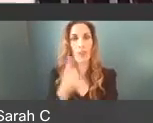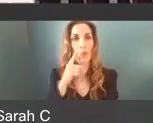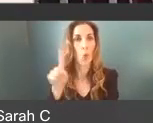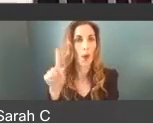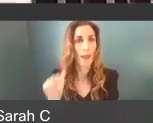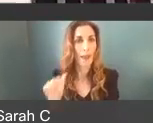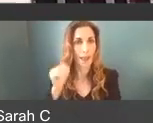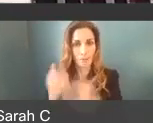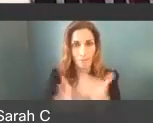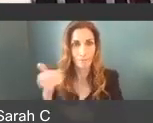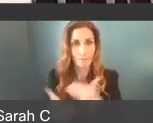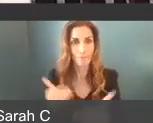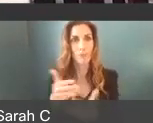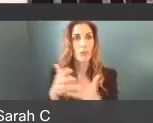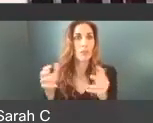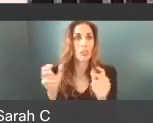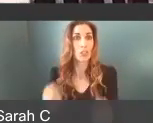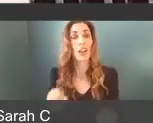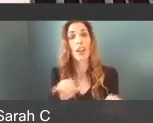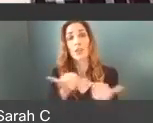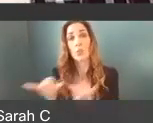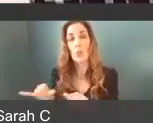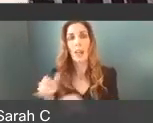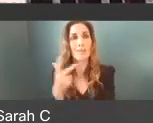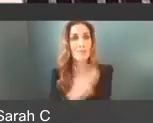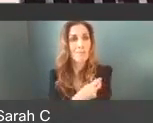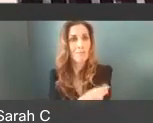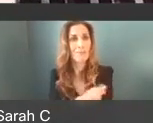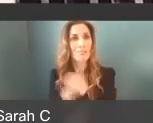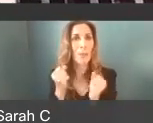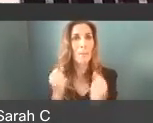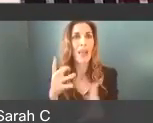as well as more quickly vaccinate a number of essential frontline workers.